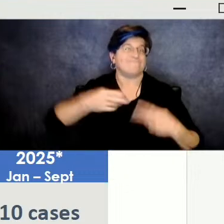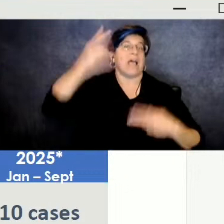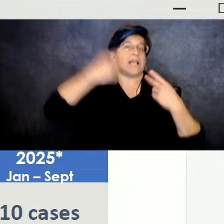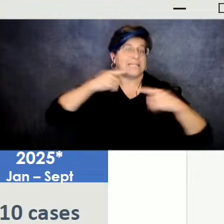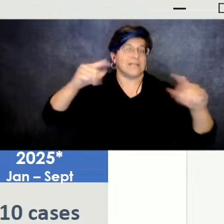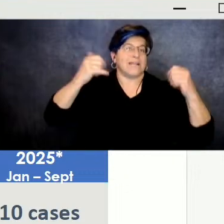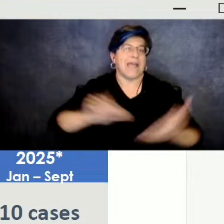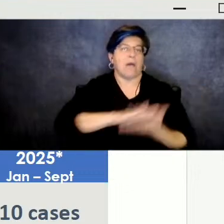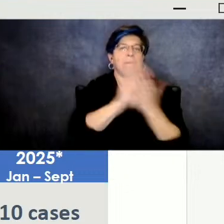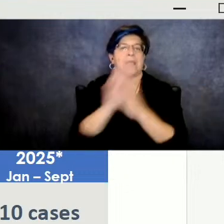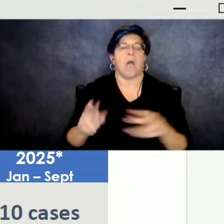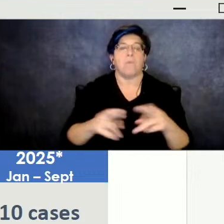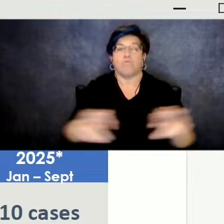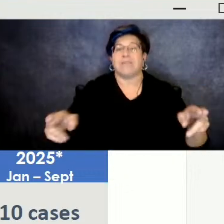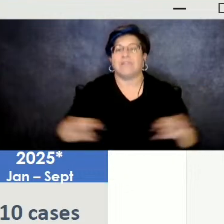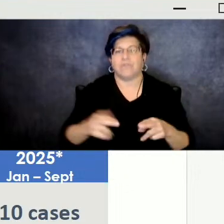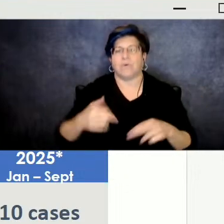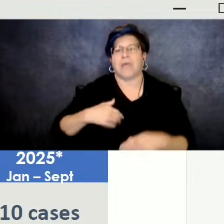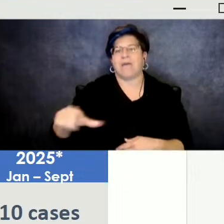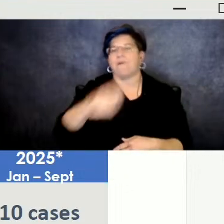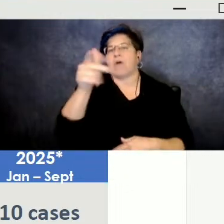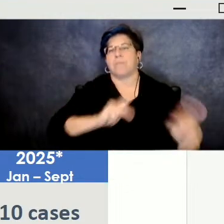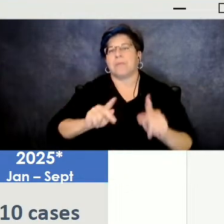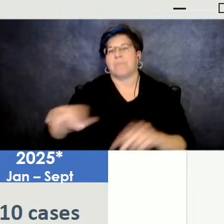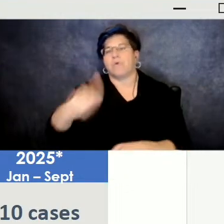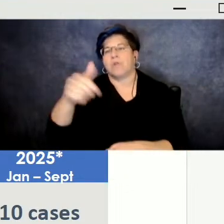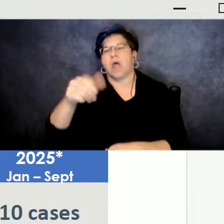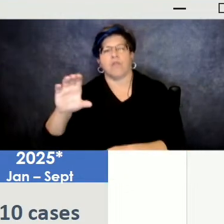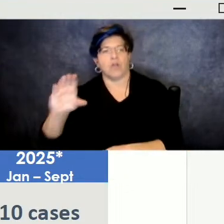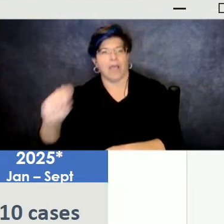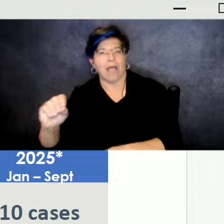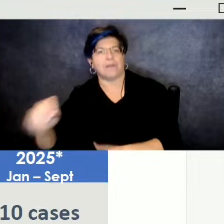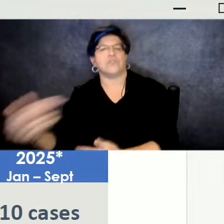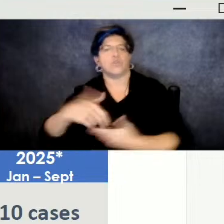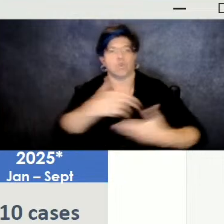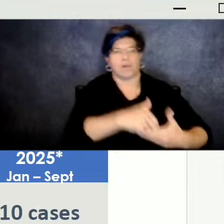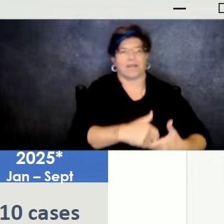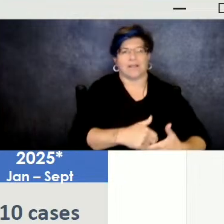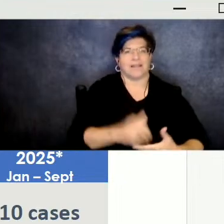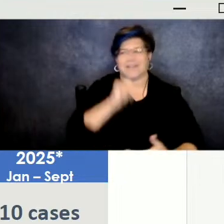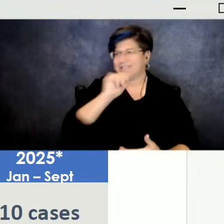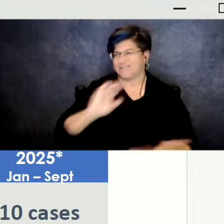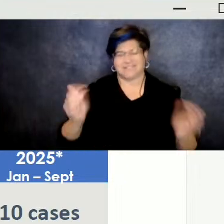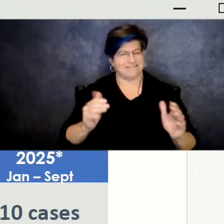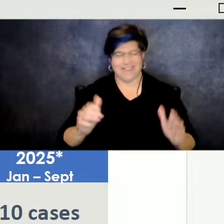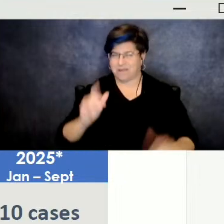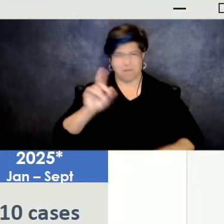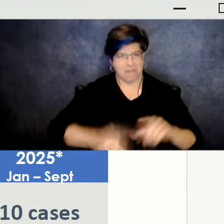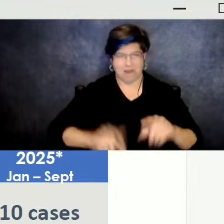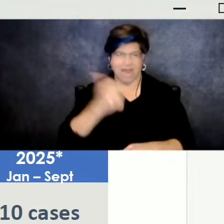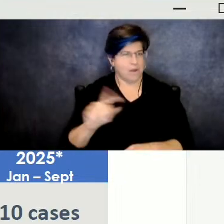BEEN HIGHLY SUCCESSFUL SO MUCH THAT IT'S NOW REGIONALIZED AND WE HAVE FOLKS IN OTHER COUNTIES